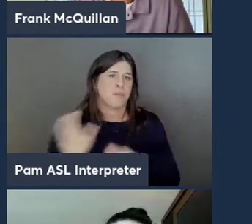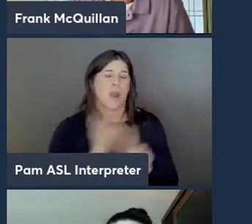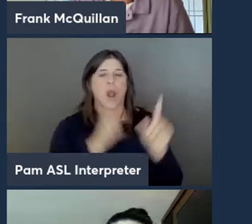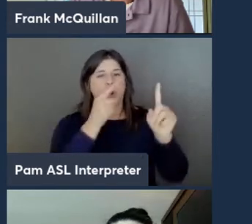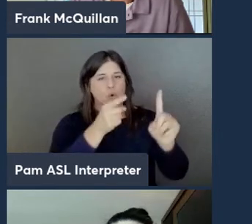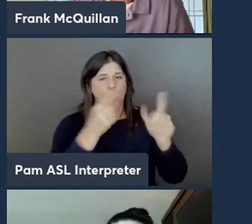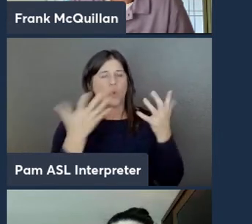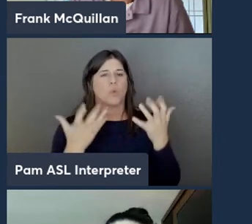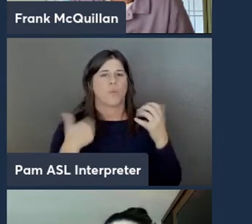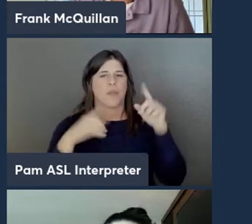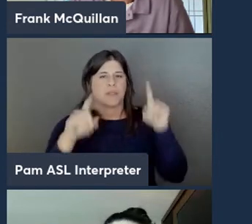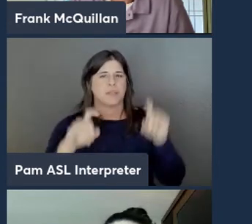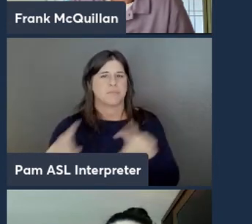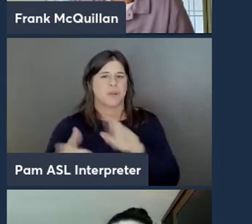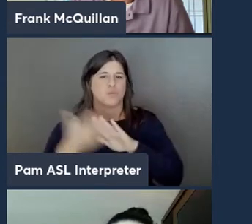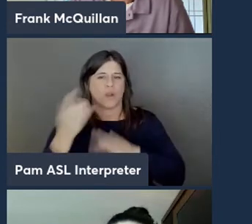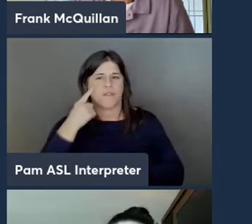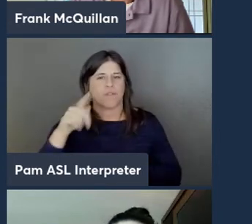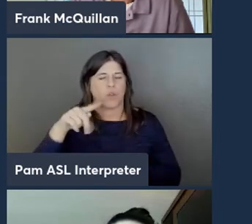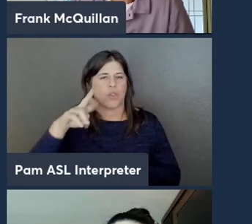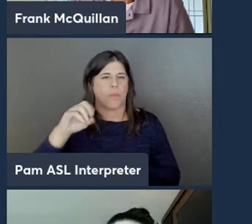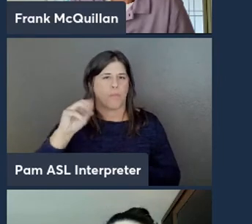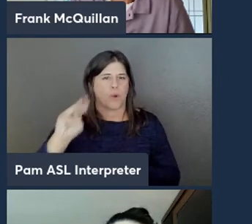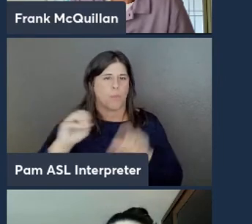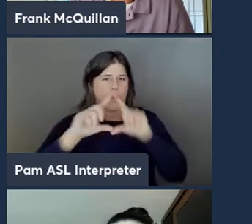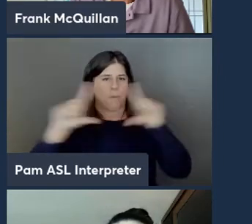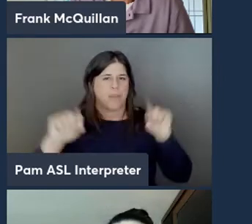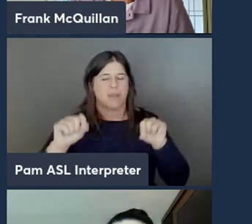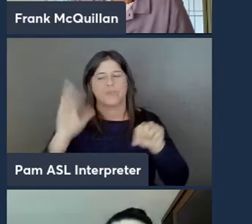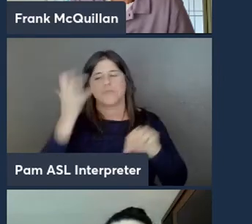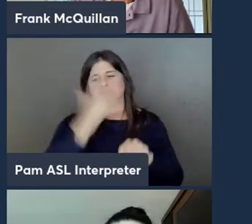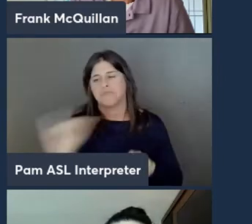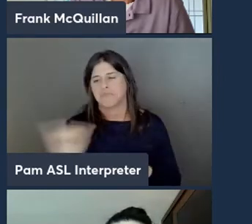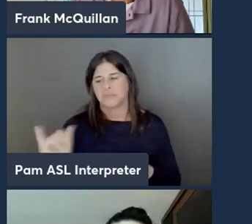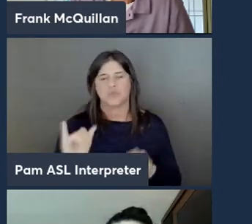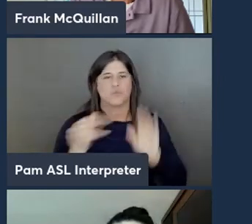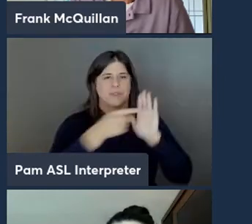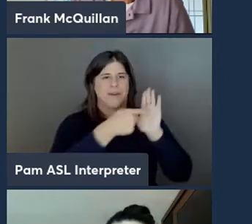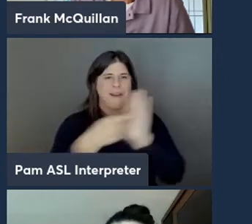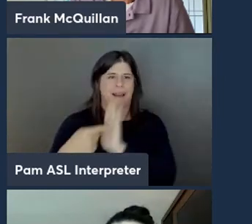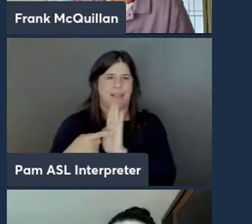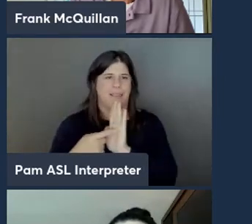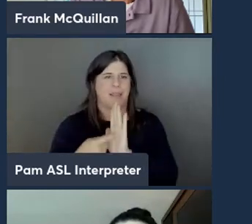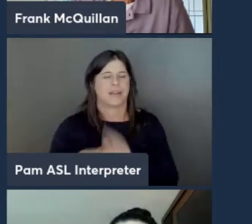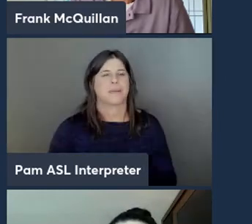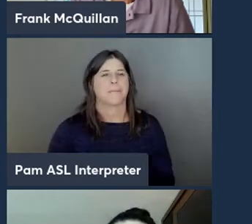running for the promotional banner. That's similar to the highlighted categories we will create experiment real quick.